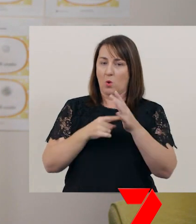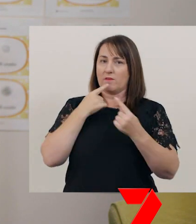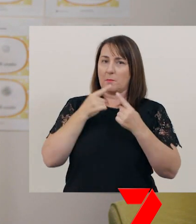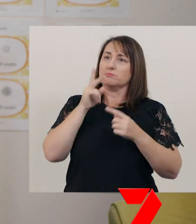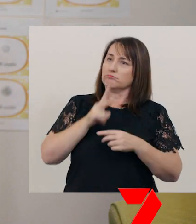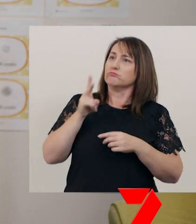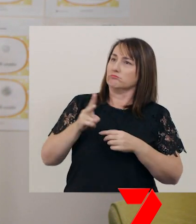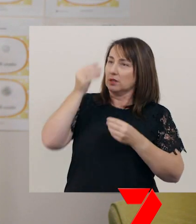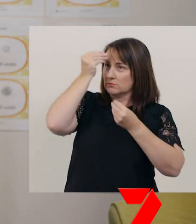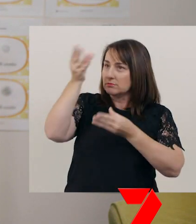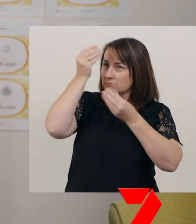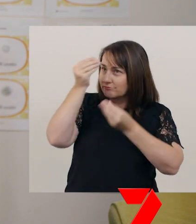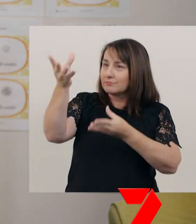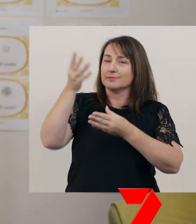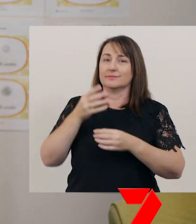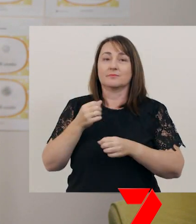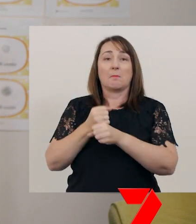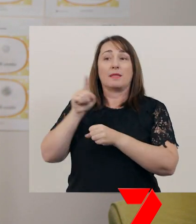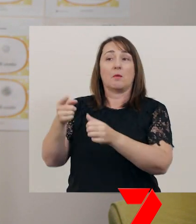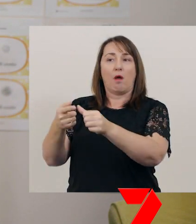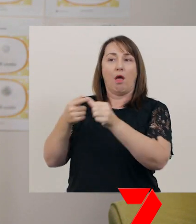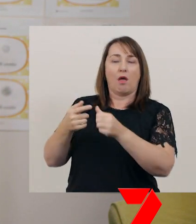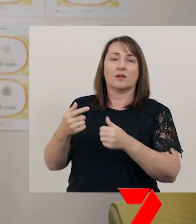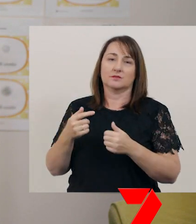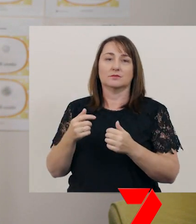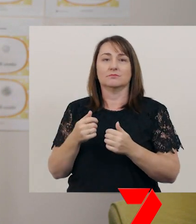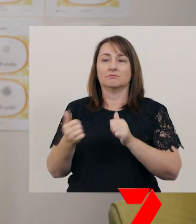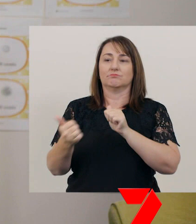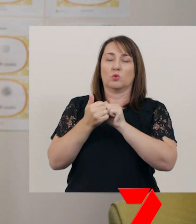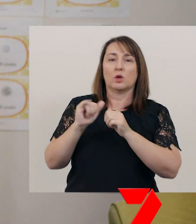or ideas, to get someone to react to what you say in a particular way.